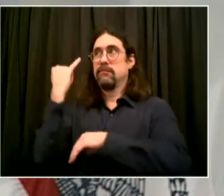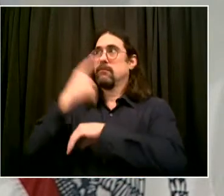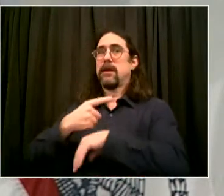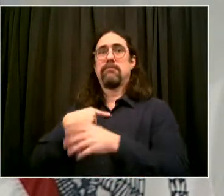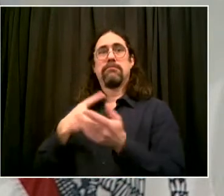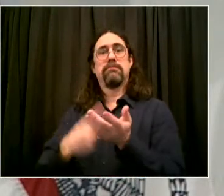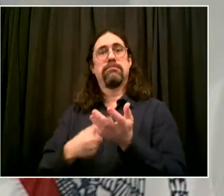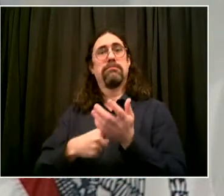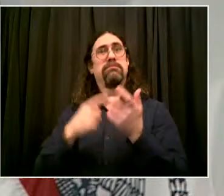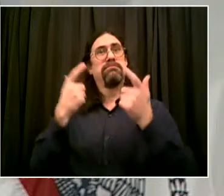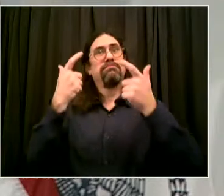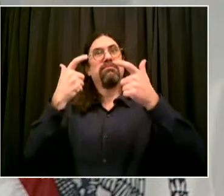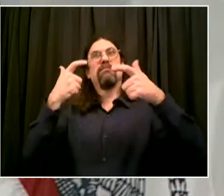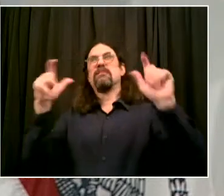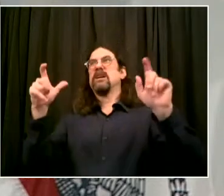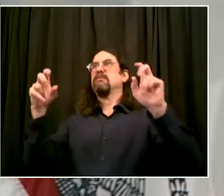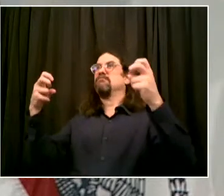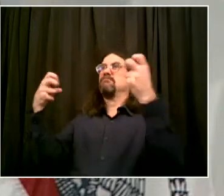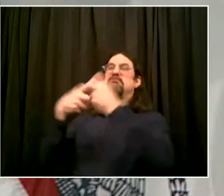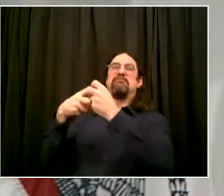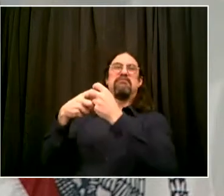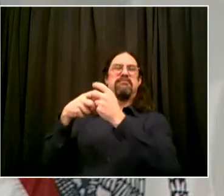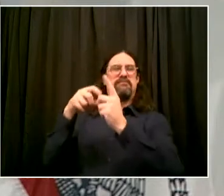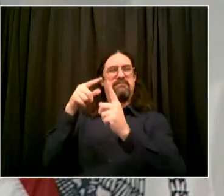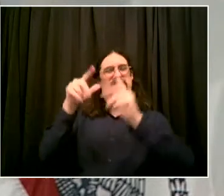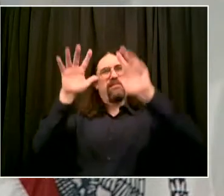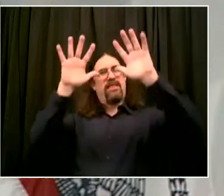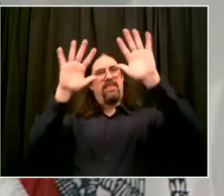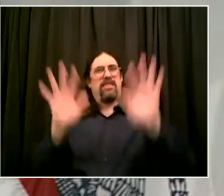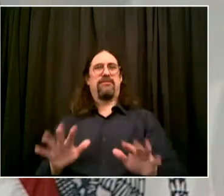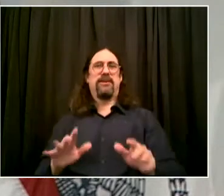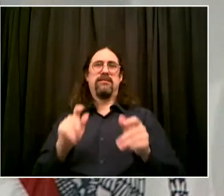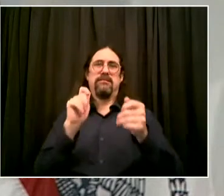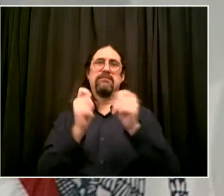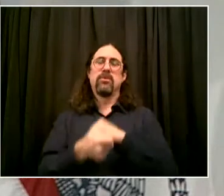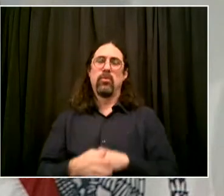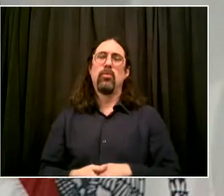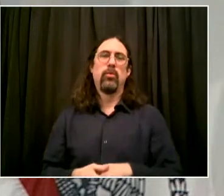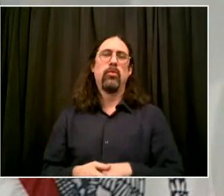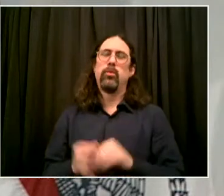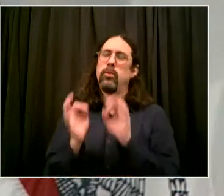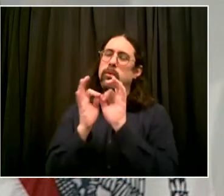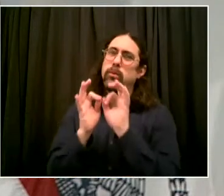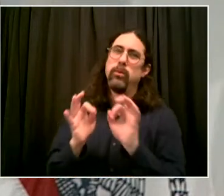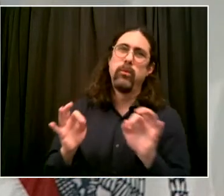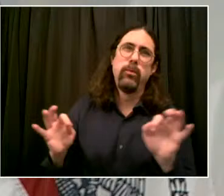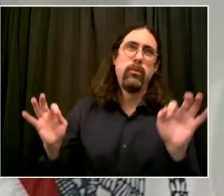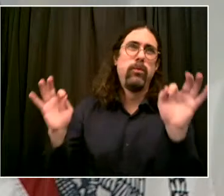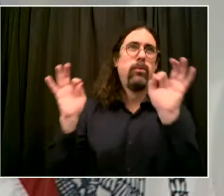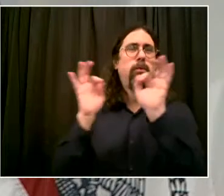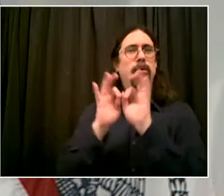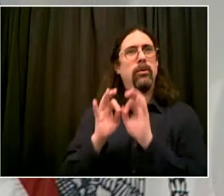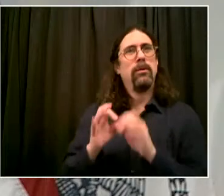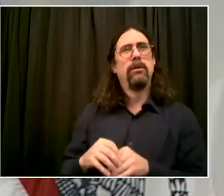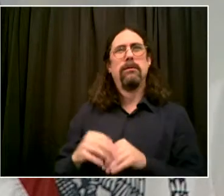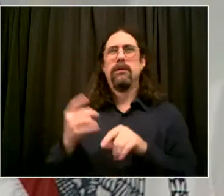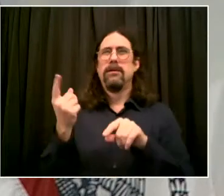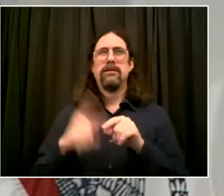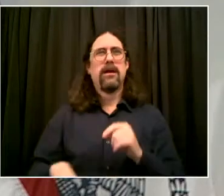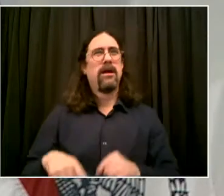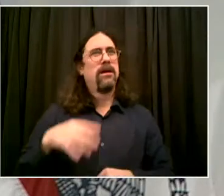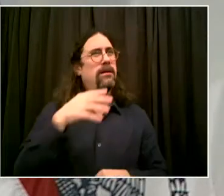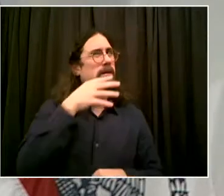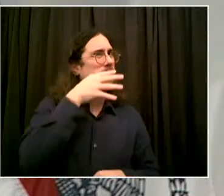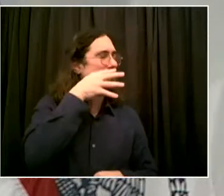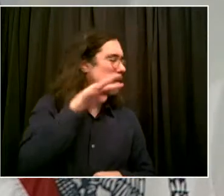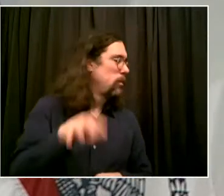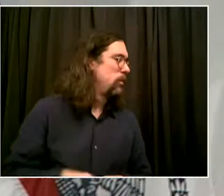CLIMATE E HACNNE.G